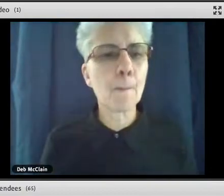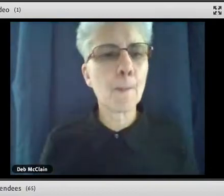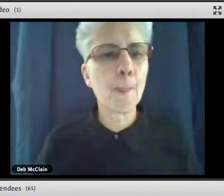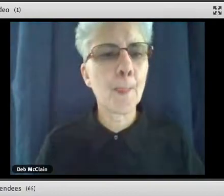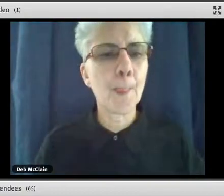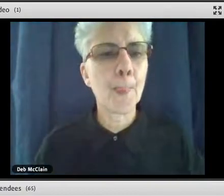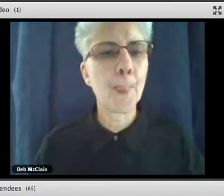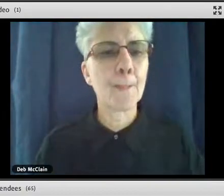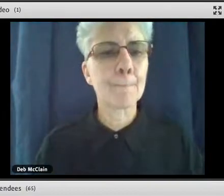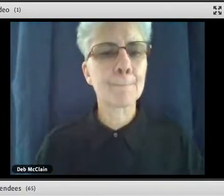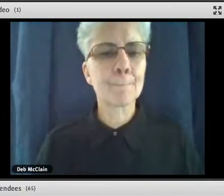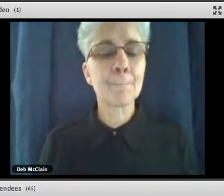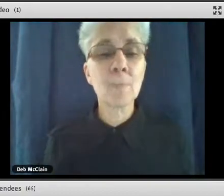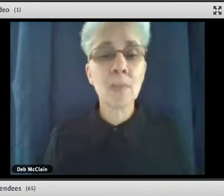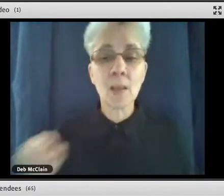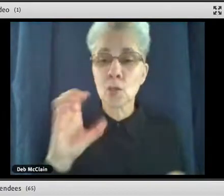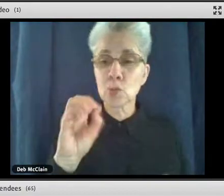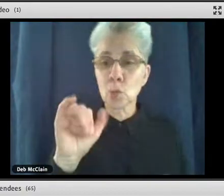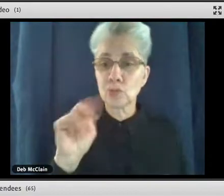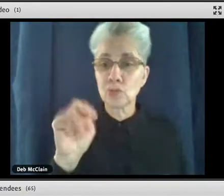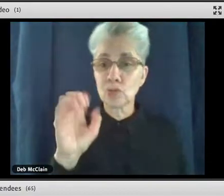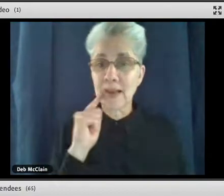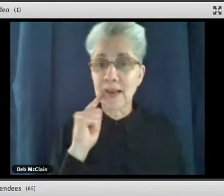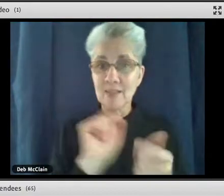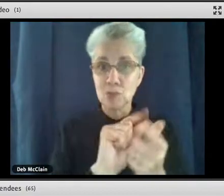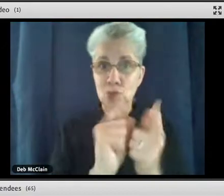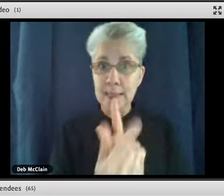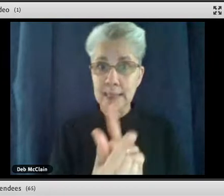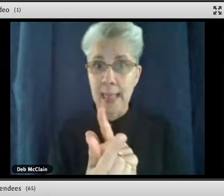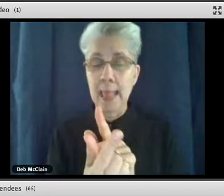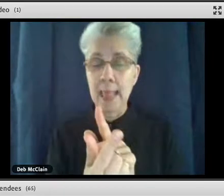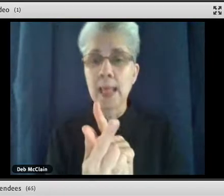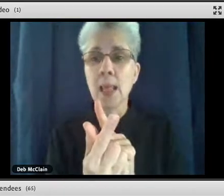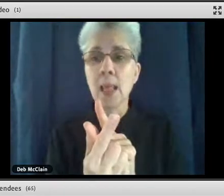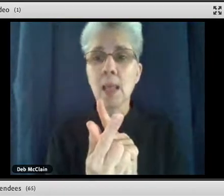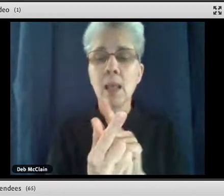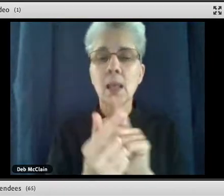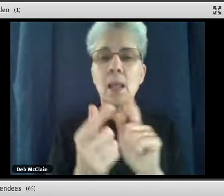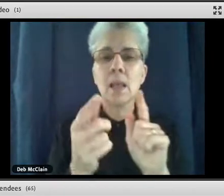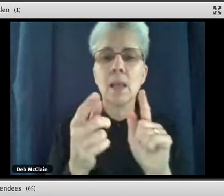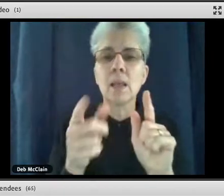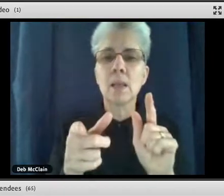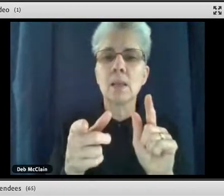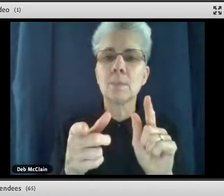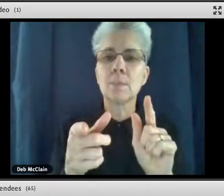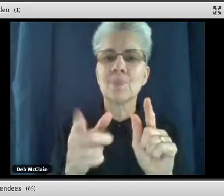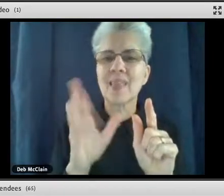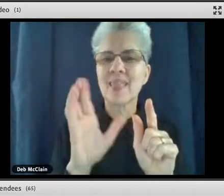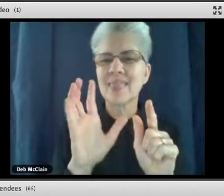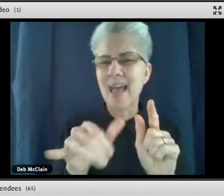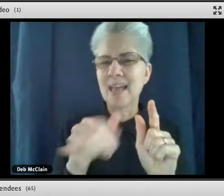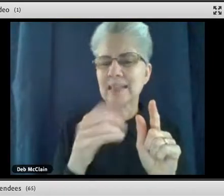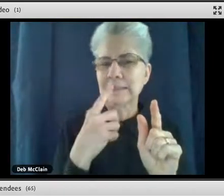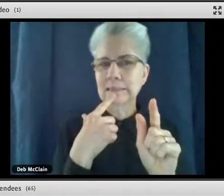It just kind of depends on your system and what your local policy is. But so, Janet, so if it's translated...